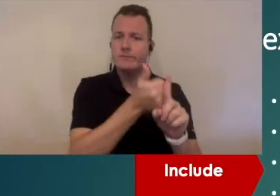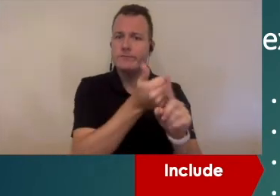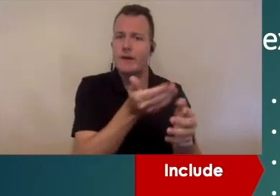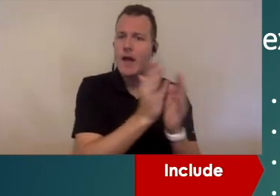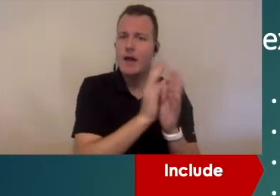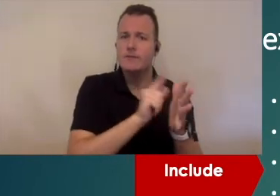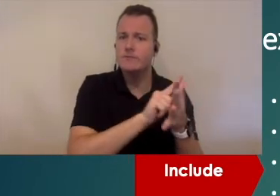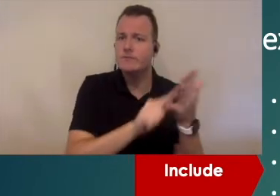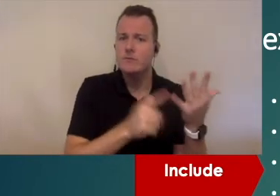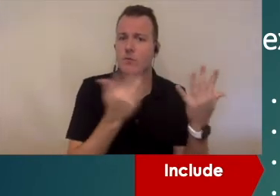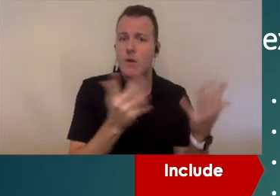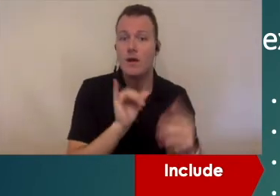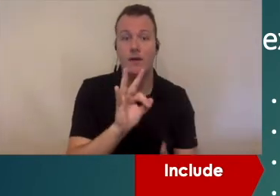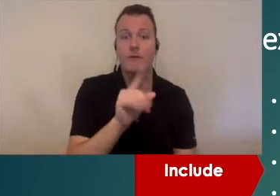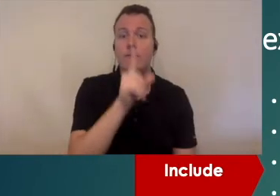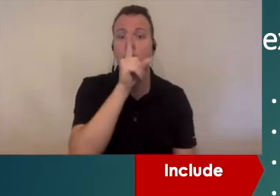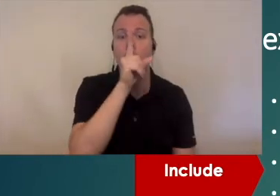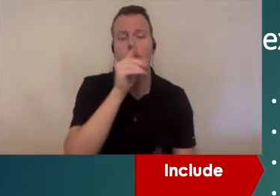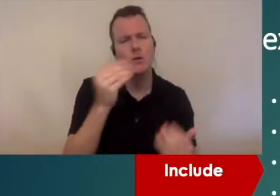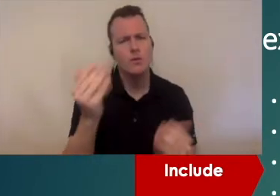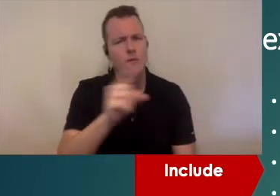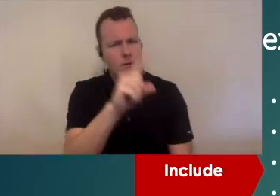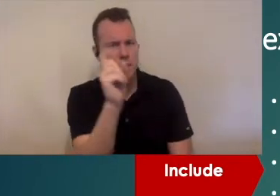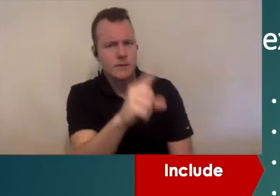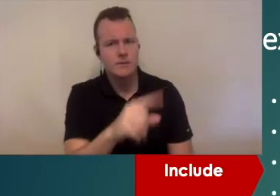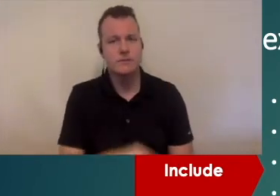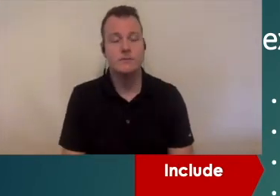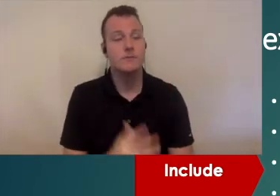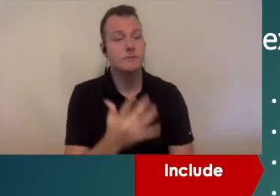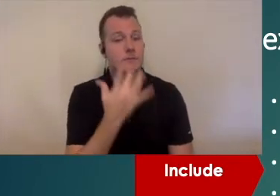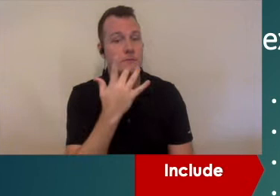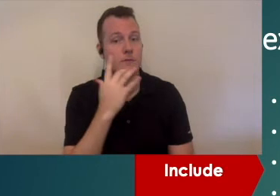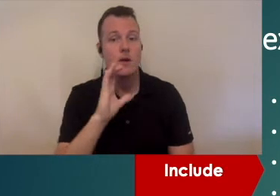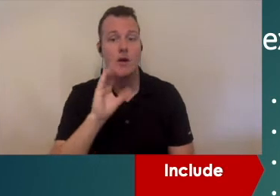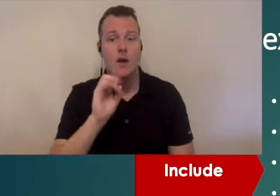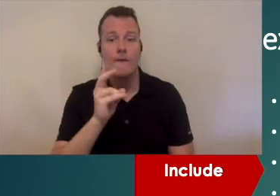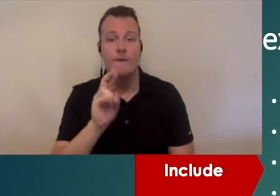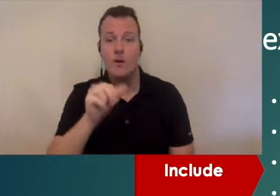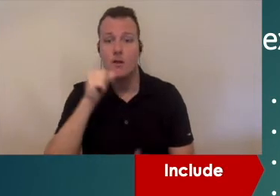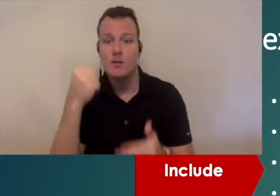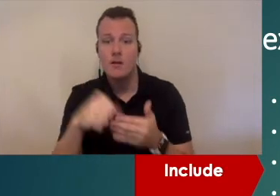if they don't state it, then ask. You know, would you like a cover letter, would you